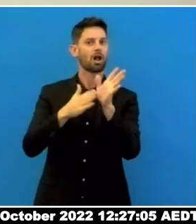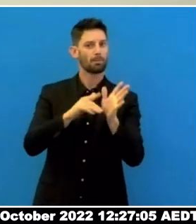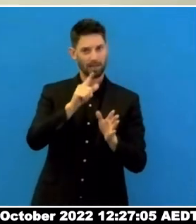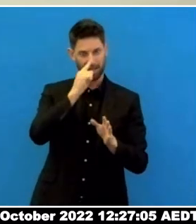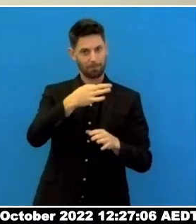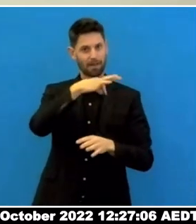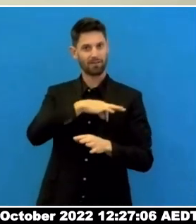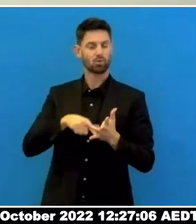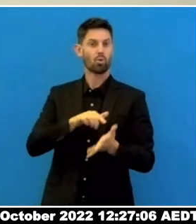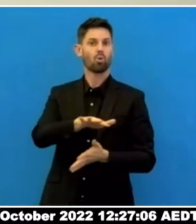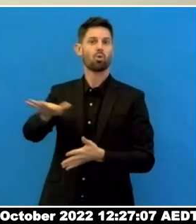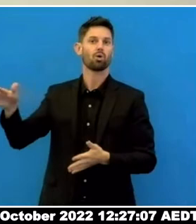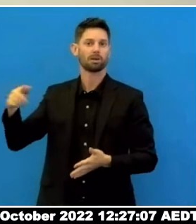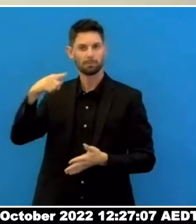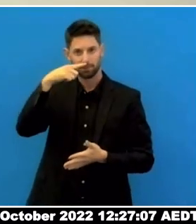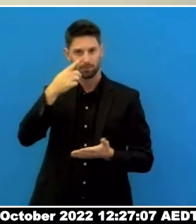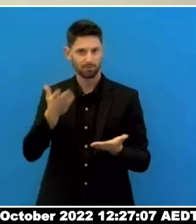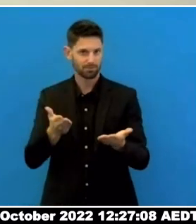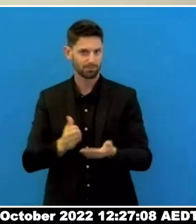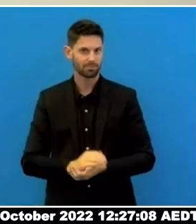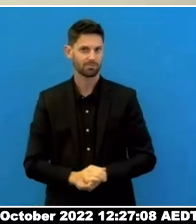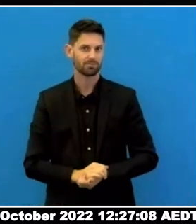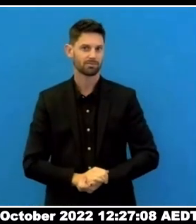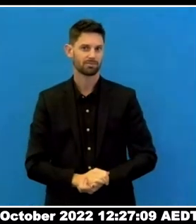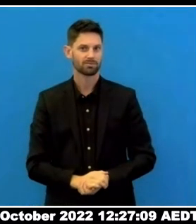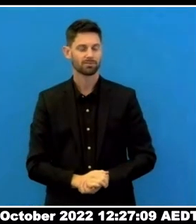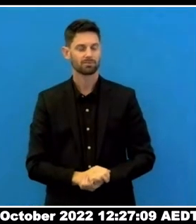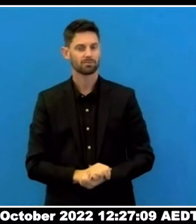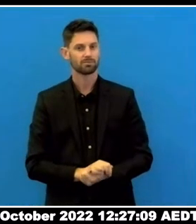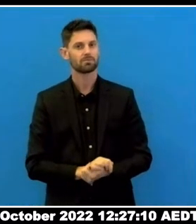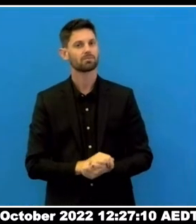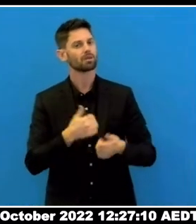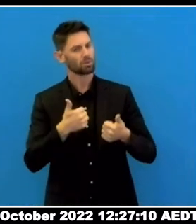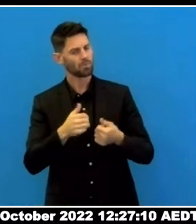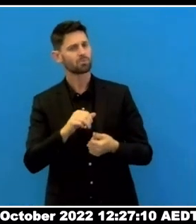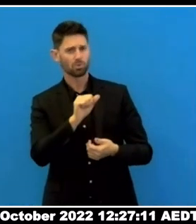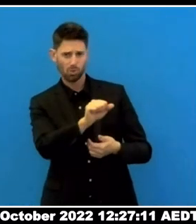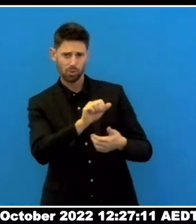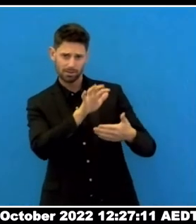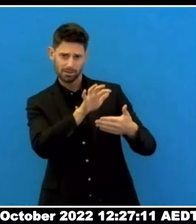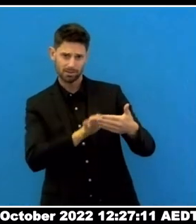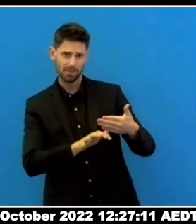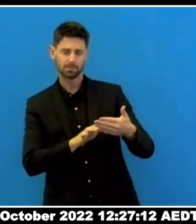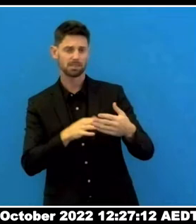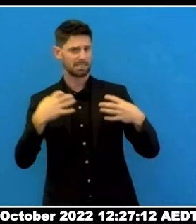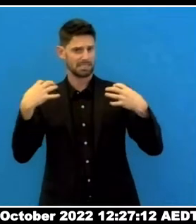You mentioned the framework and you referred in the statement and I think the Commissioners have a copy